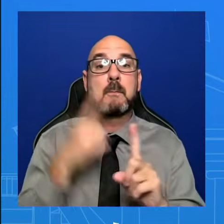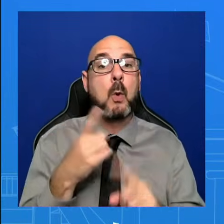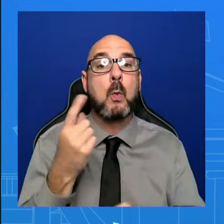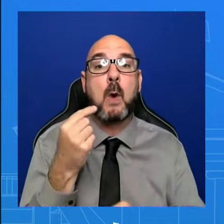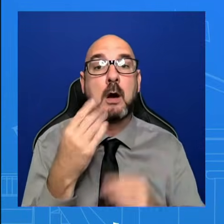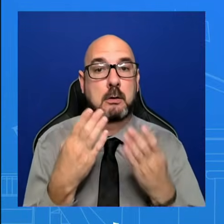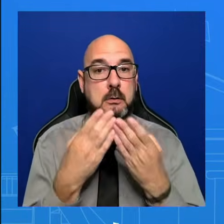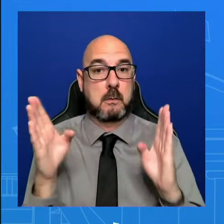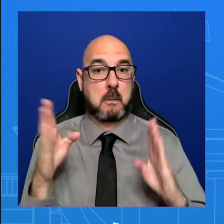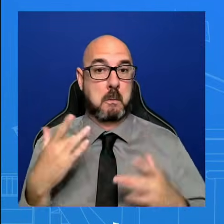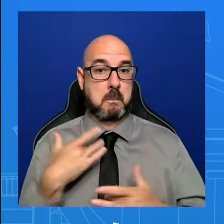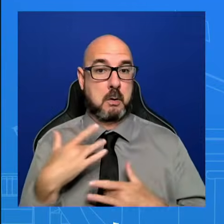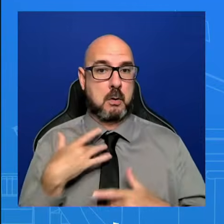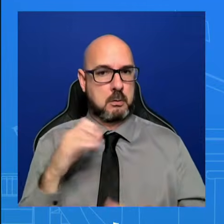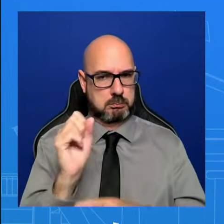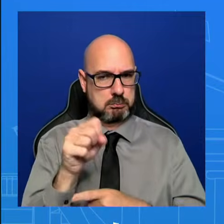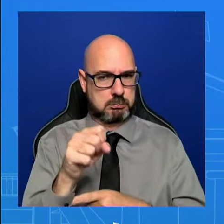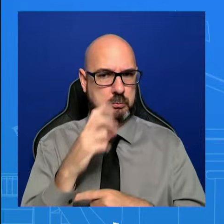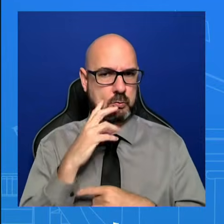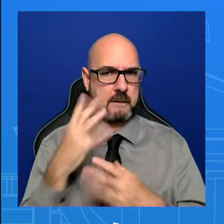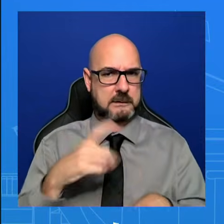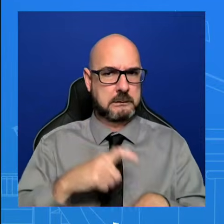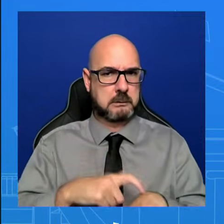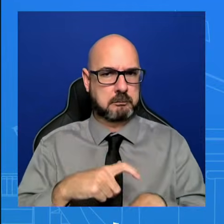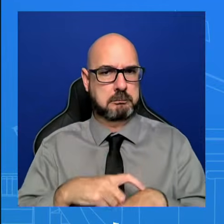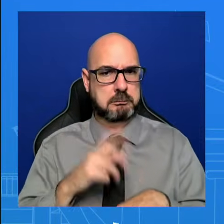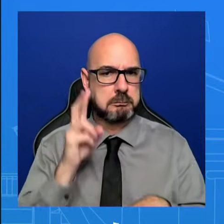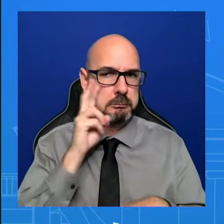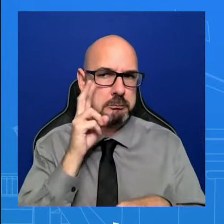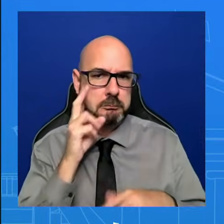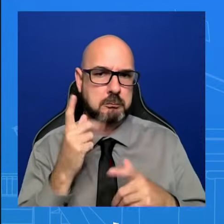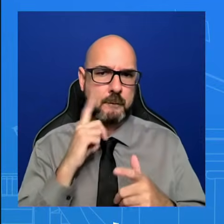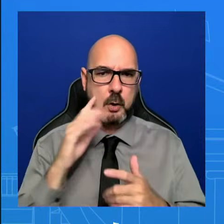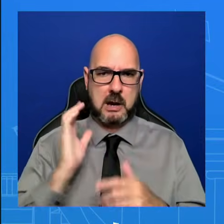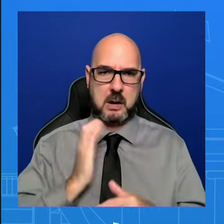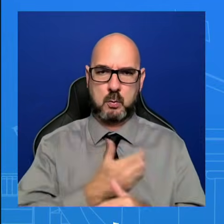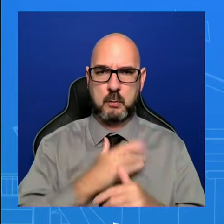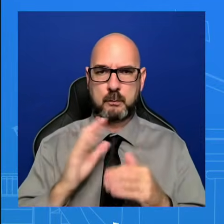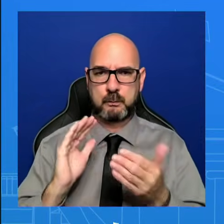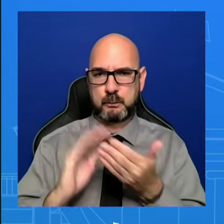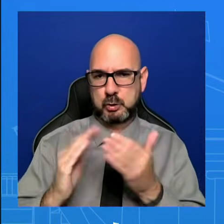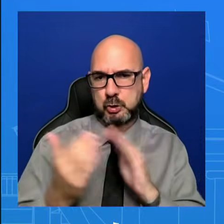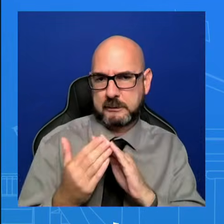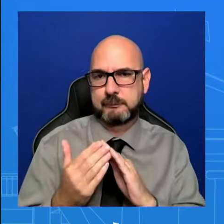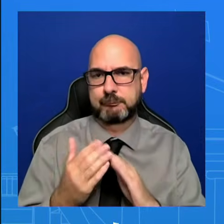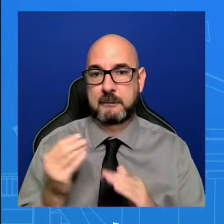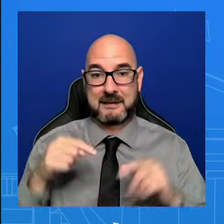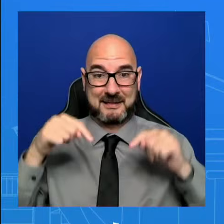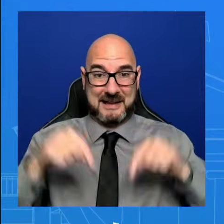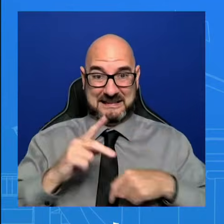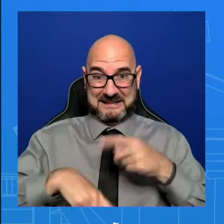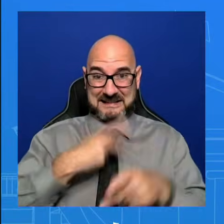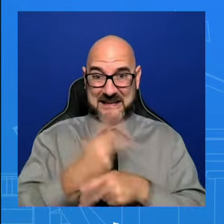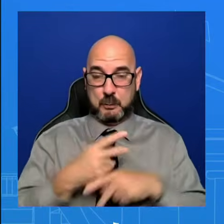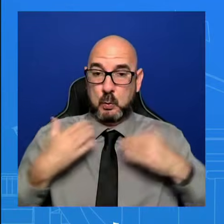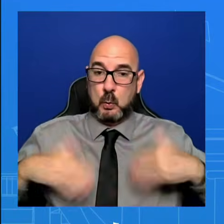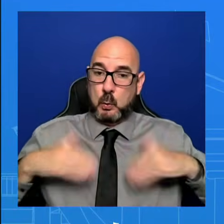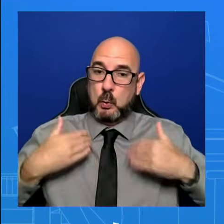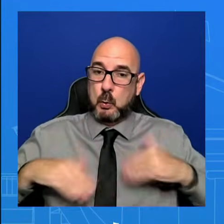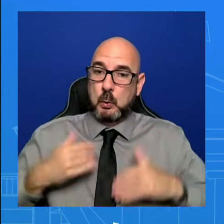for many communities, and we know that these kinds of charged moments pose challenges for law enforcement.